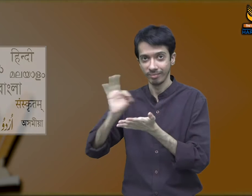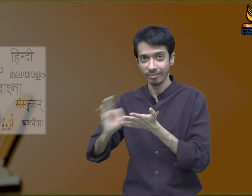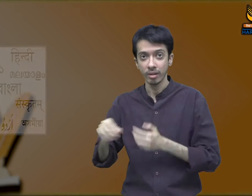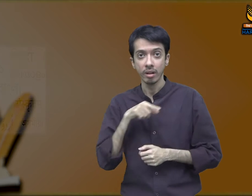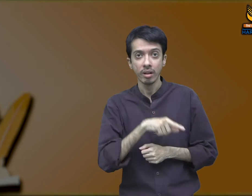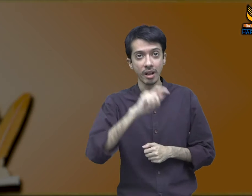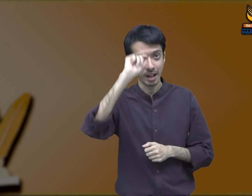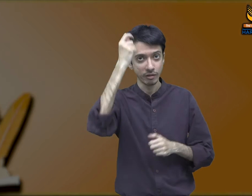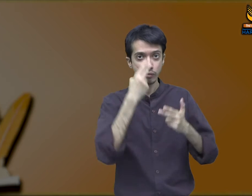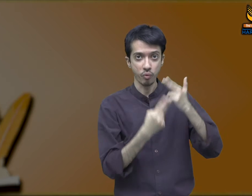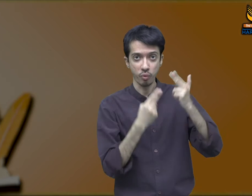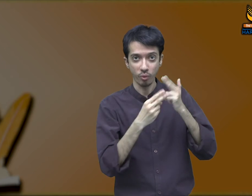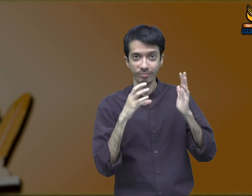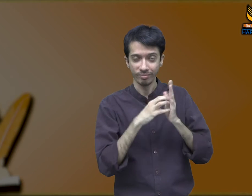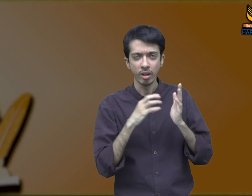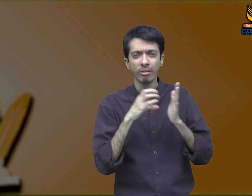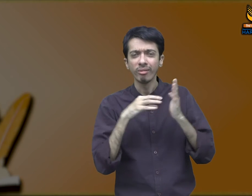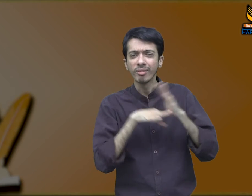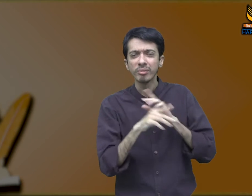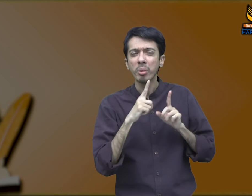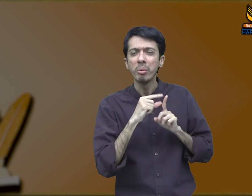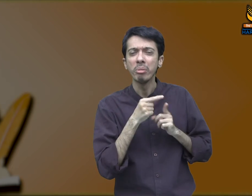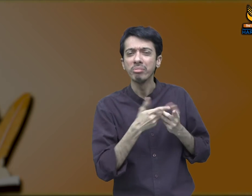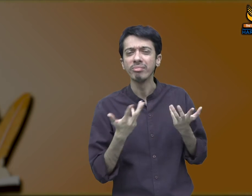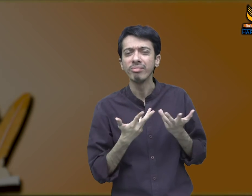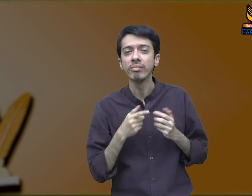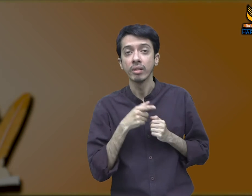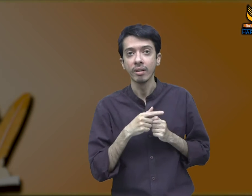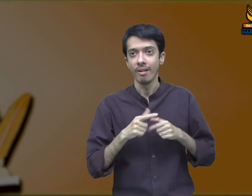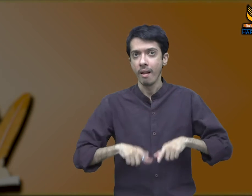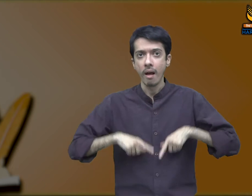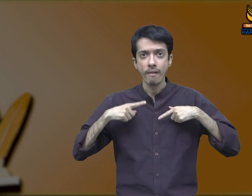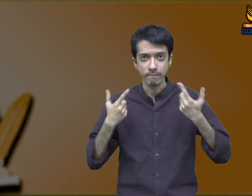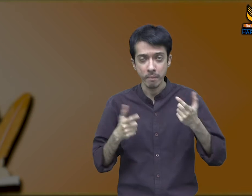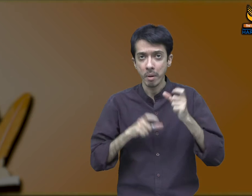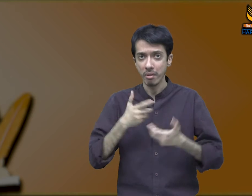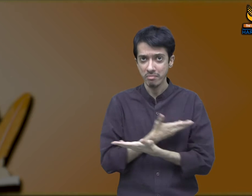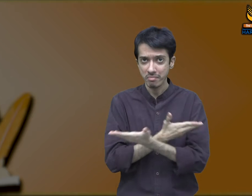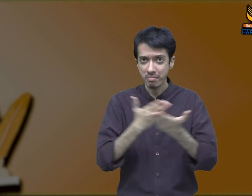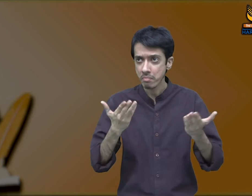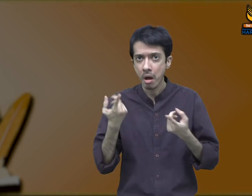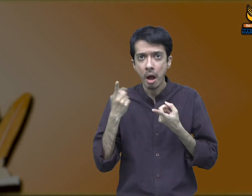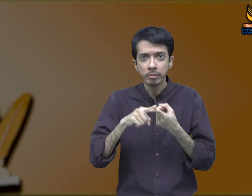using metaphors symbols and ambiguity and prose is a simple writing of story, text and paragraph.